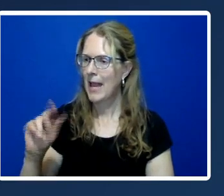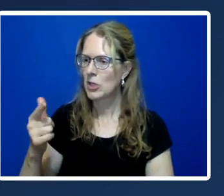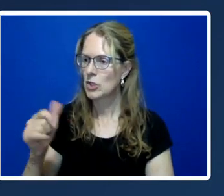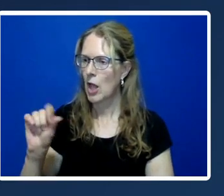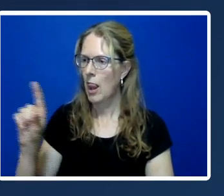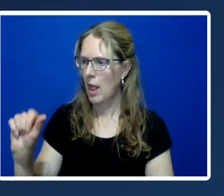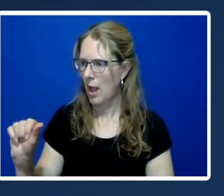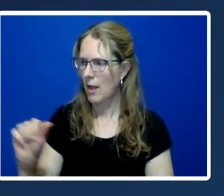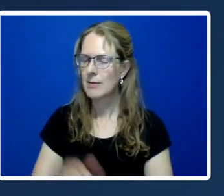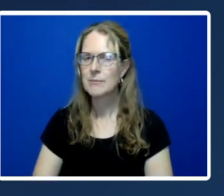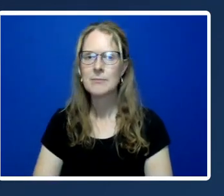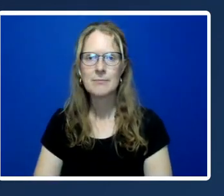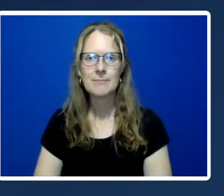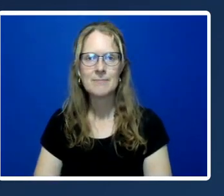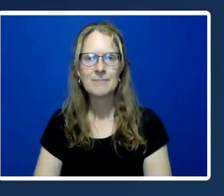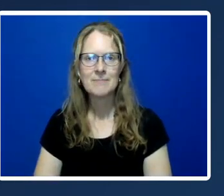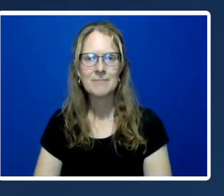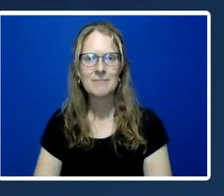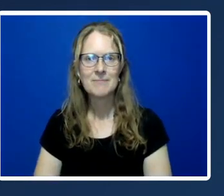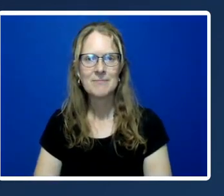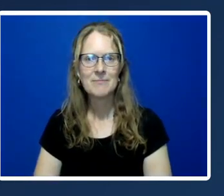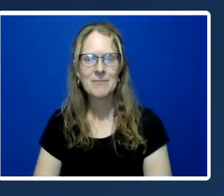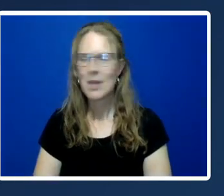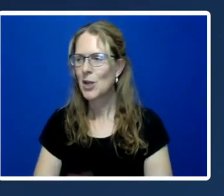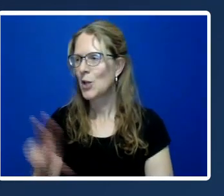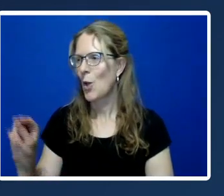Kim Robledo-Diga: That's me. Robbie Davis: Oh. Kim Robledo-Diga: Thank you, Robbie.